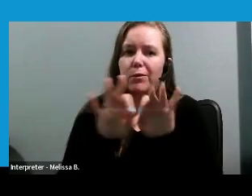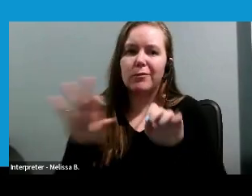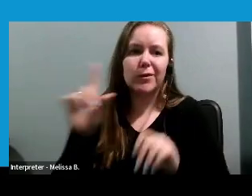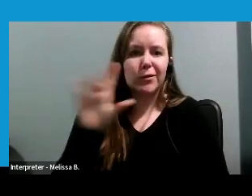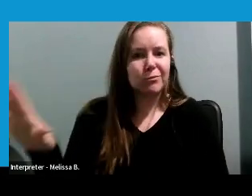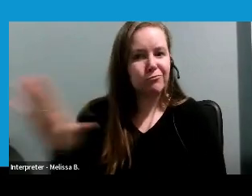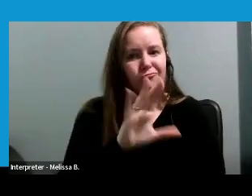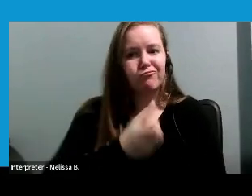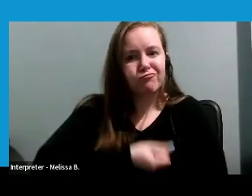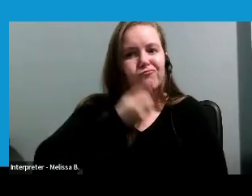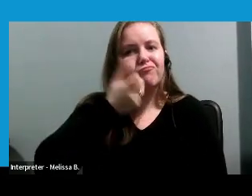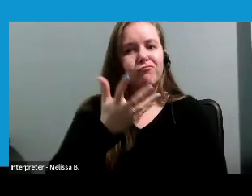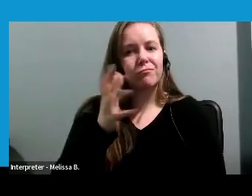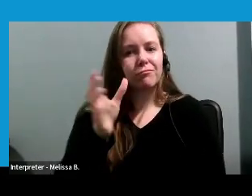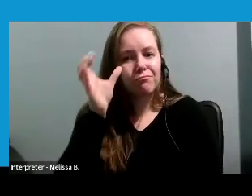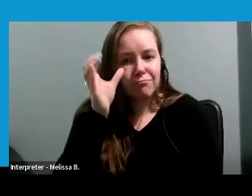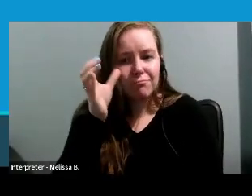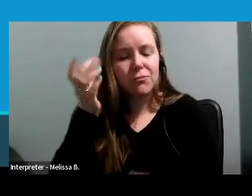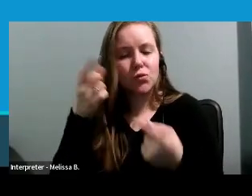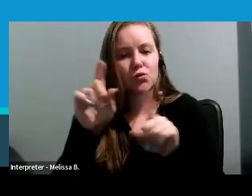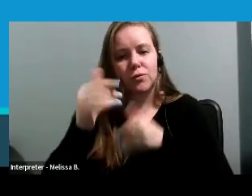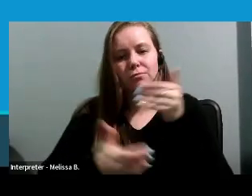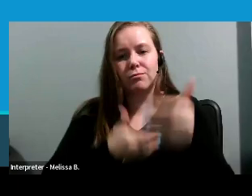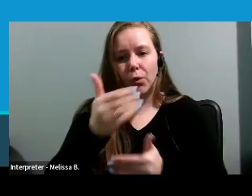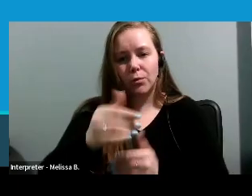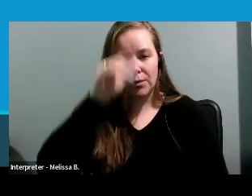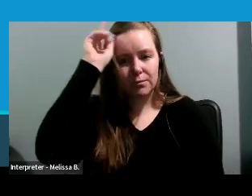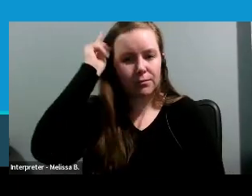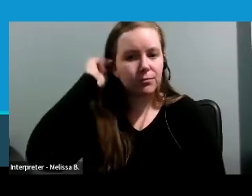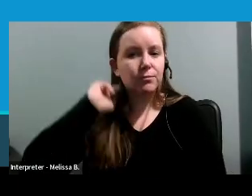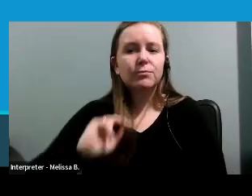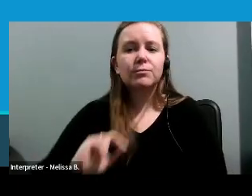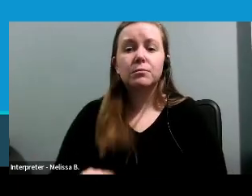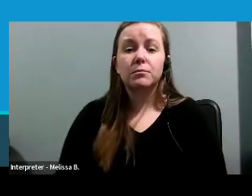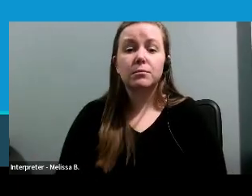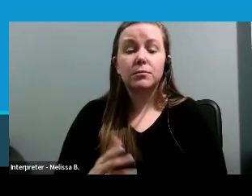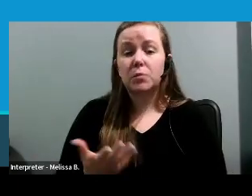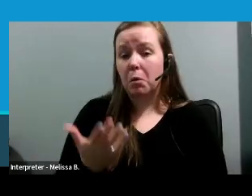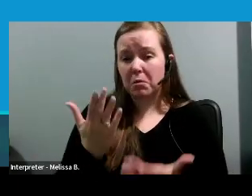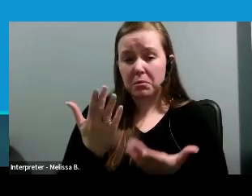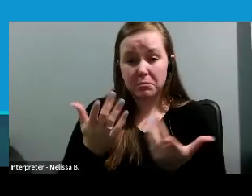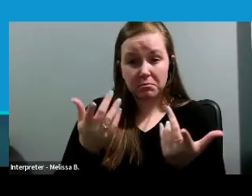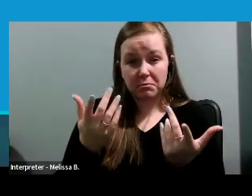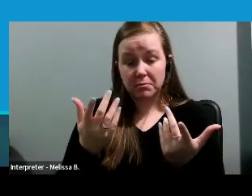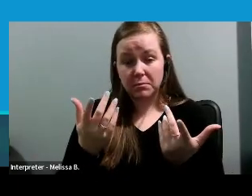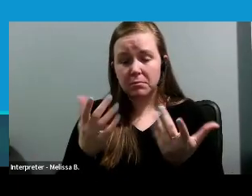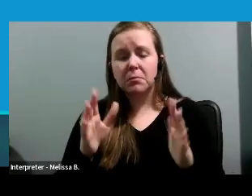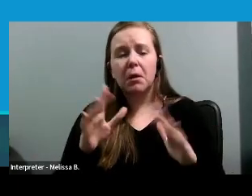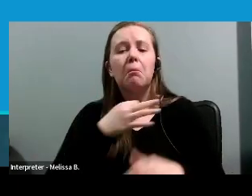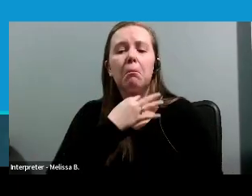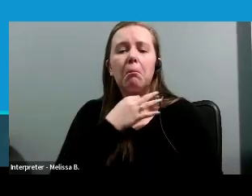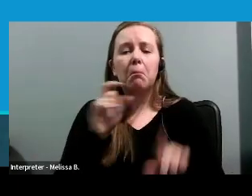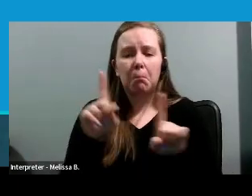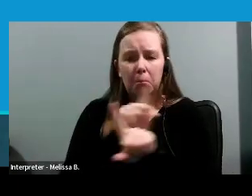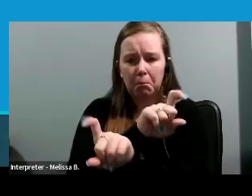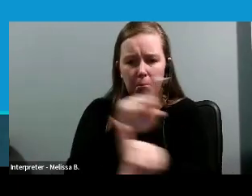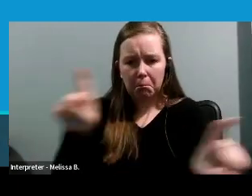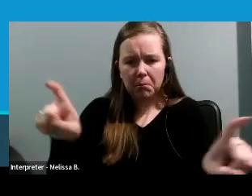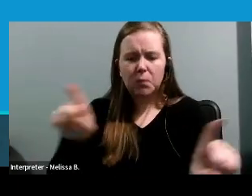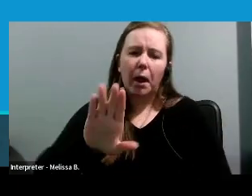Shannon Spencer (she/her): So… just by, I guess, a show of hands, or, you know, probably put it in the chat.